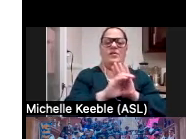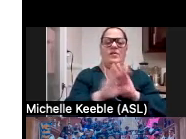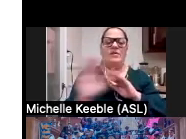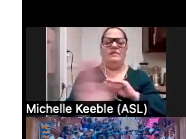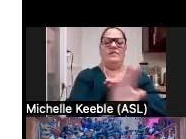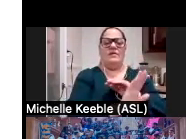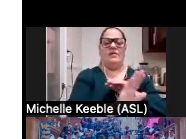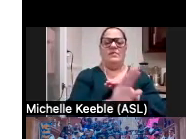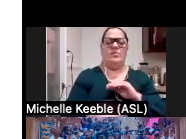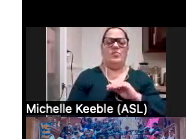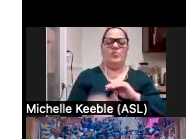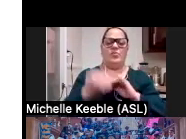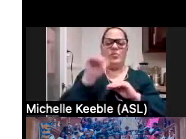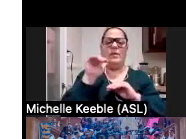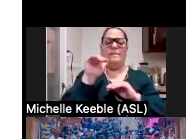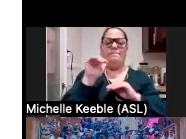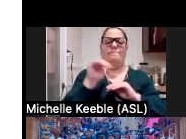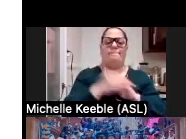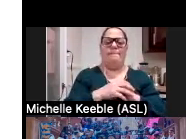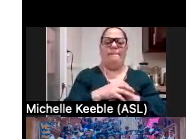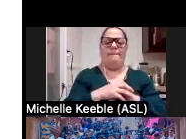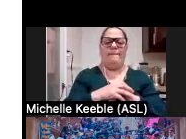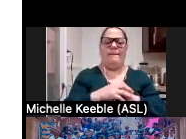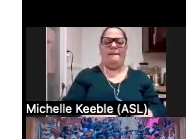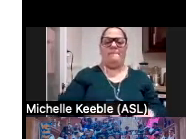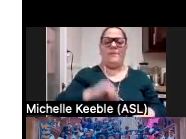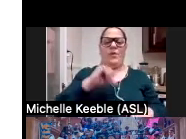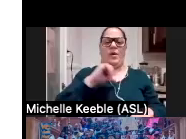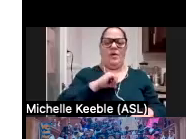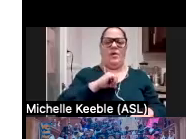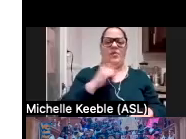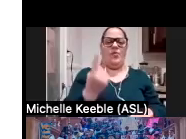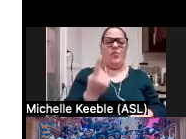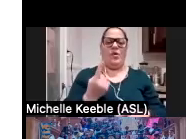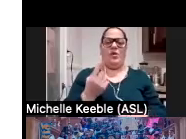uh growing up. Um I'm proud of the one on the right. It's a great photo